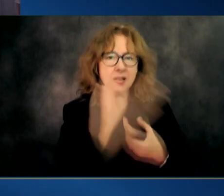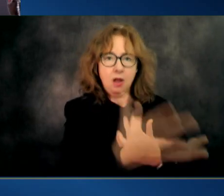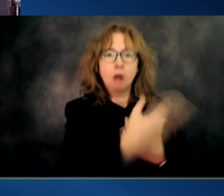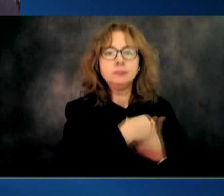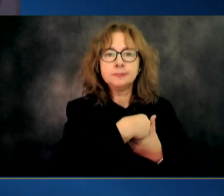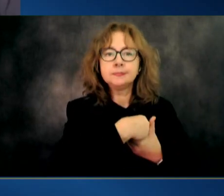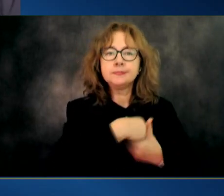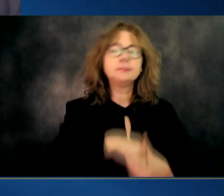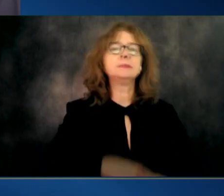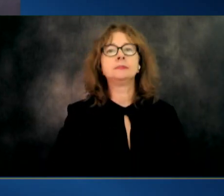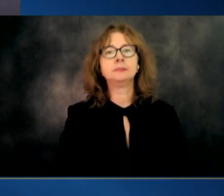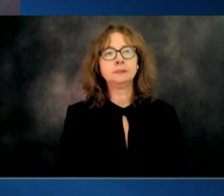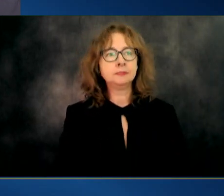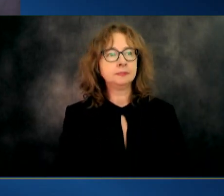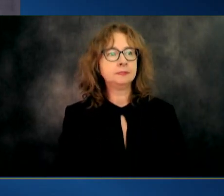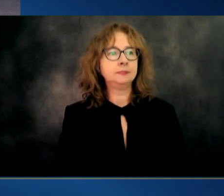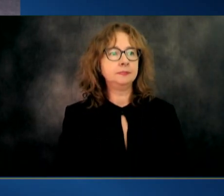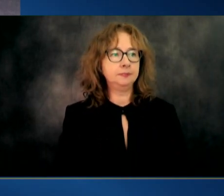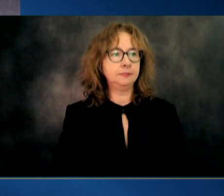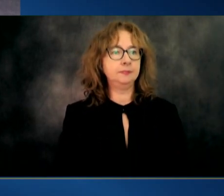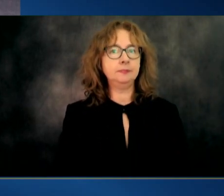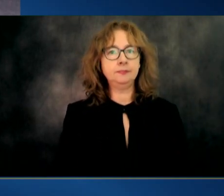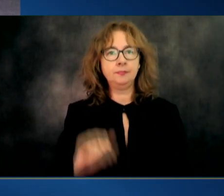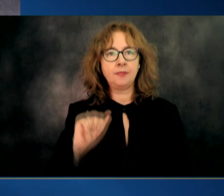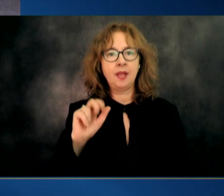Annie Ross-Womack: Great. In our organization, 50 percent of my employees